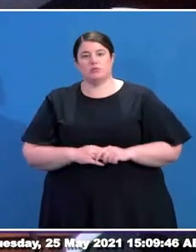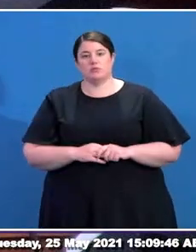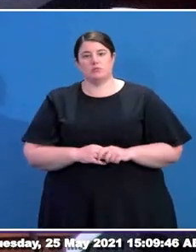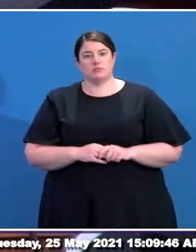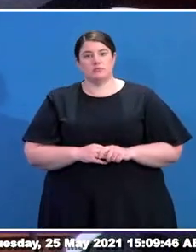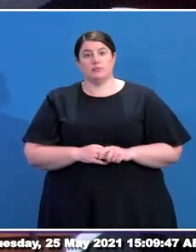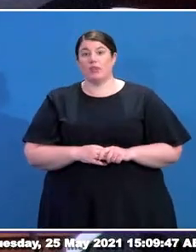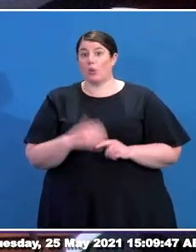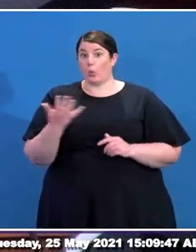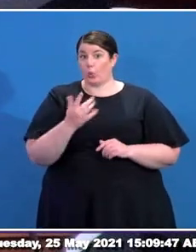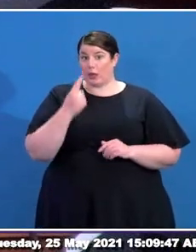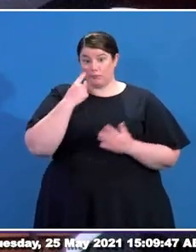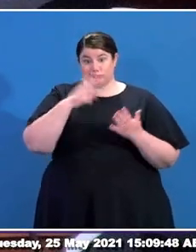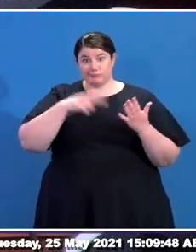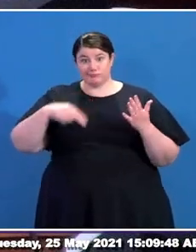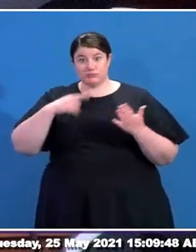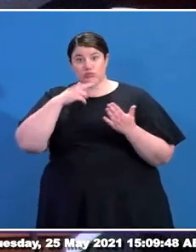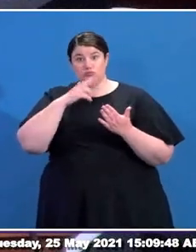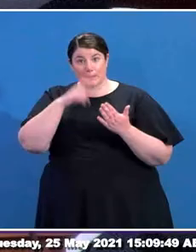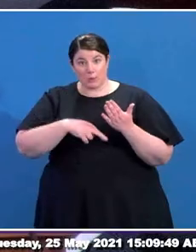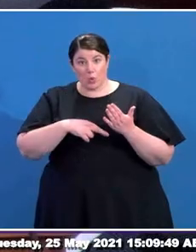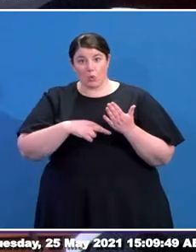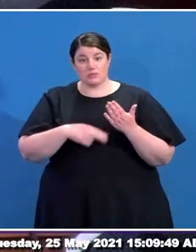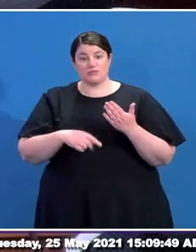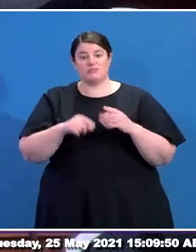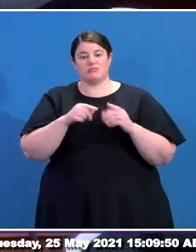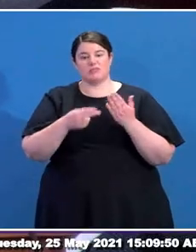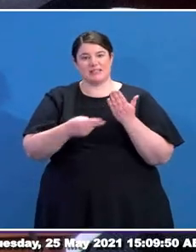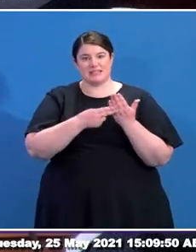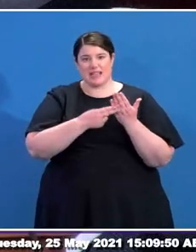a copy of this report behind tab 136.